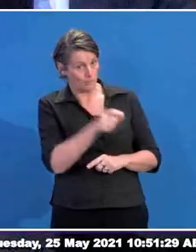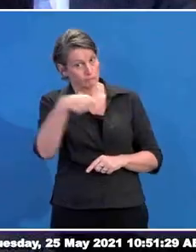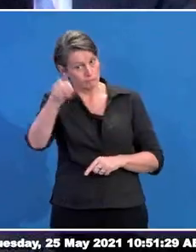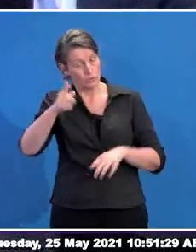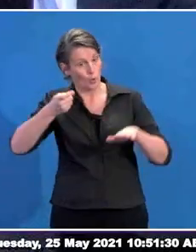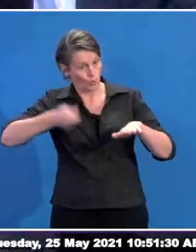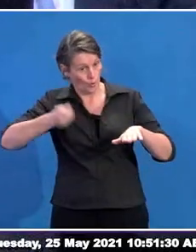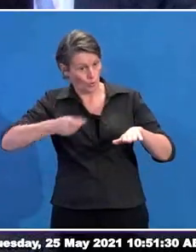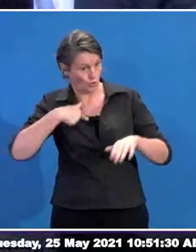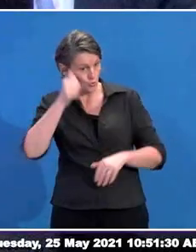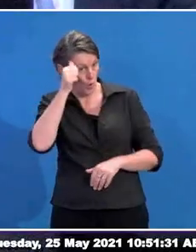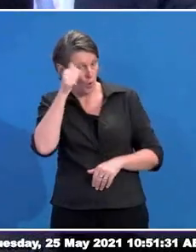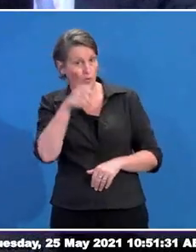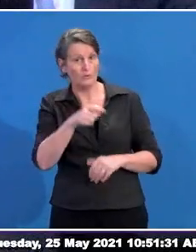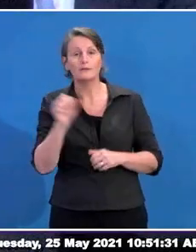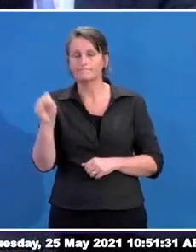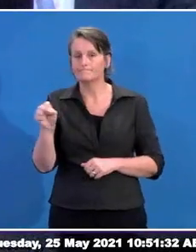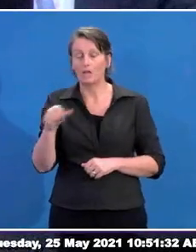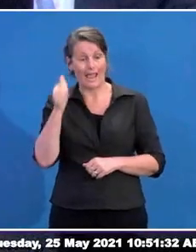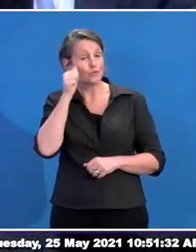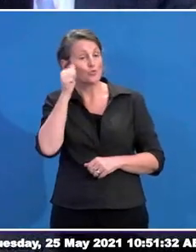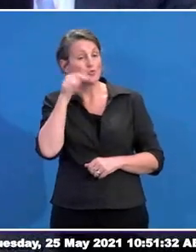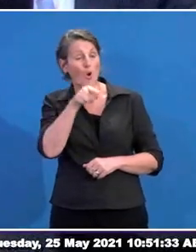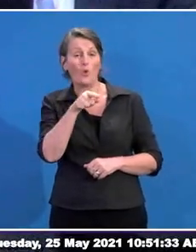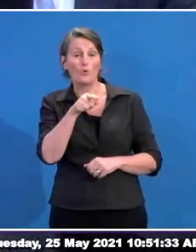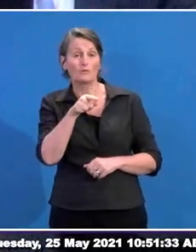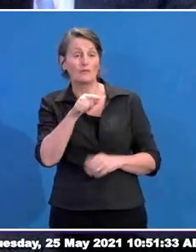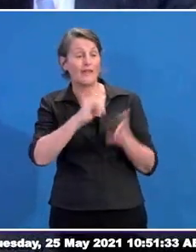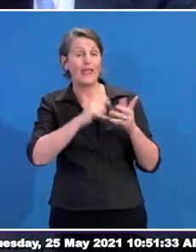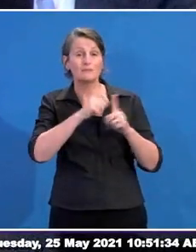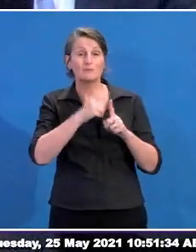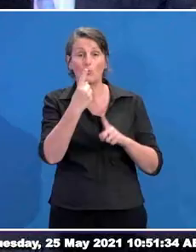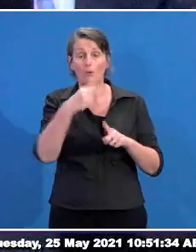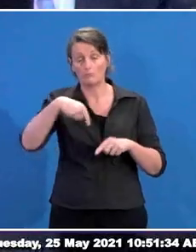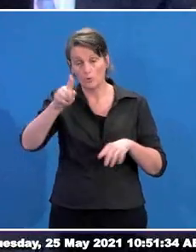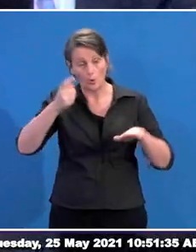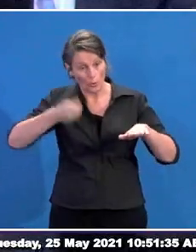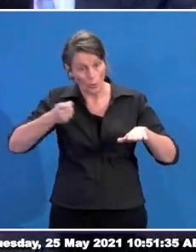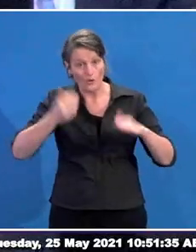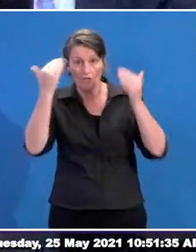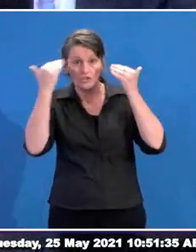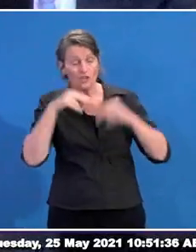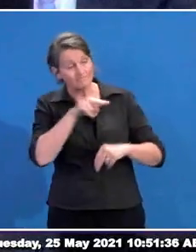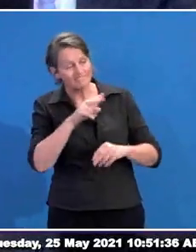And you are aware too that the charges with respect to him were dismissed? Yeah.